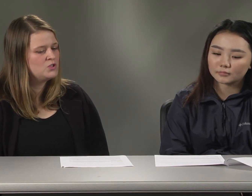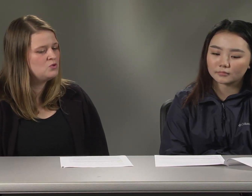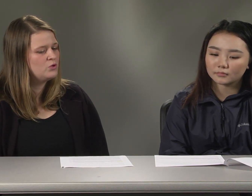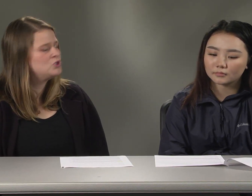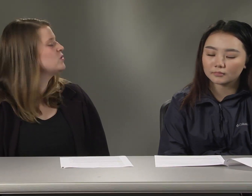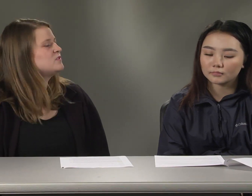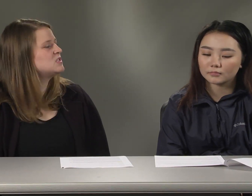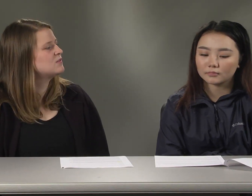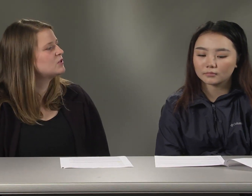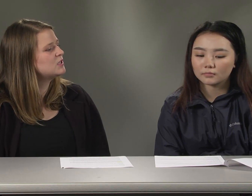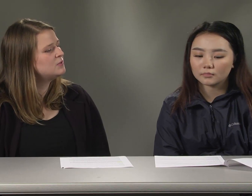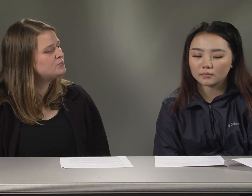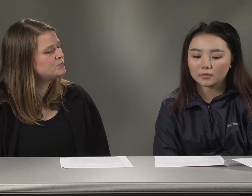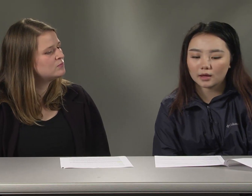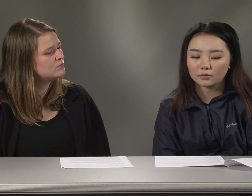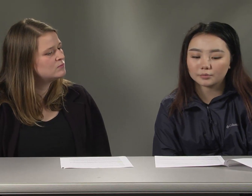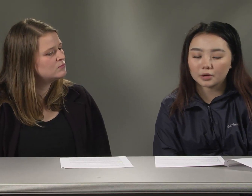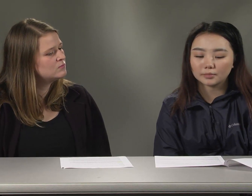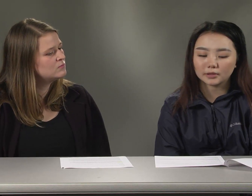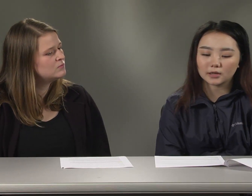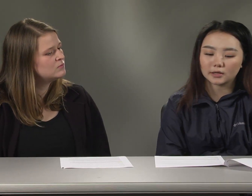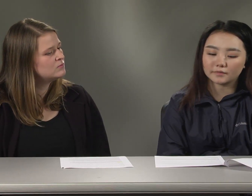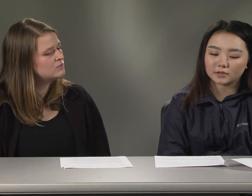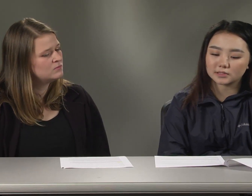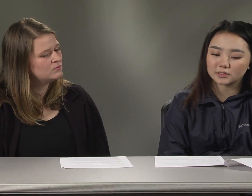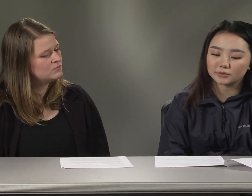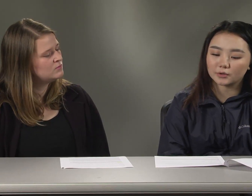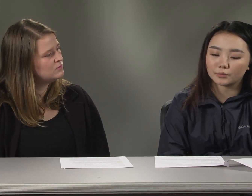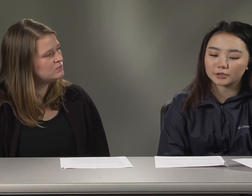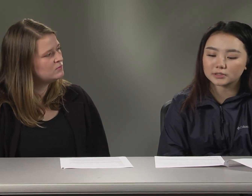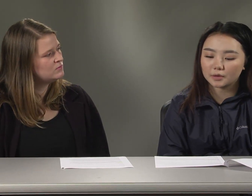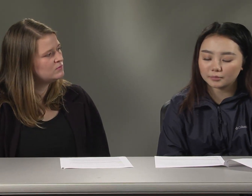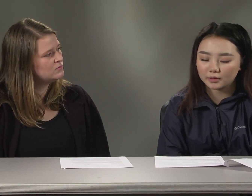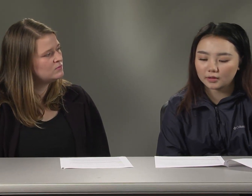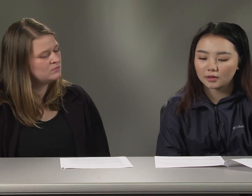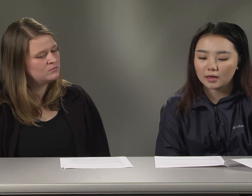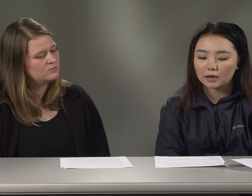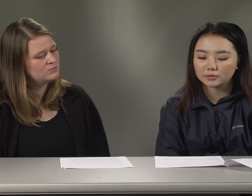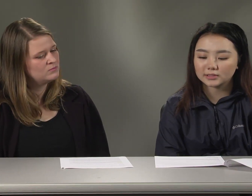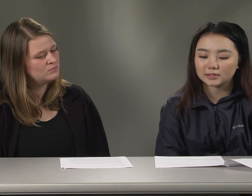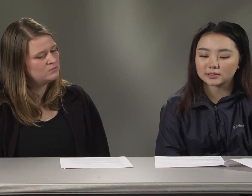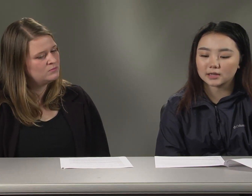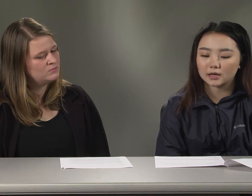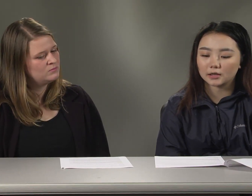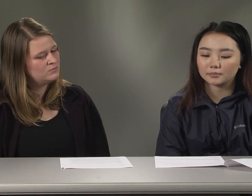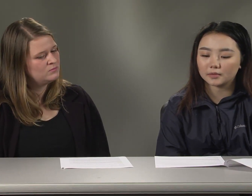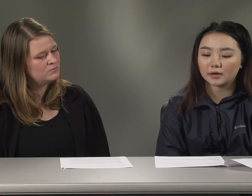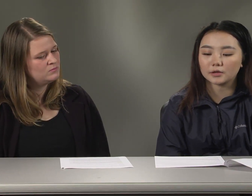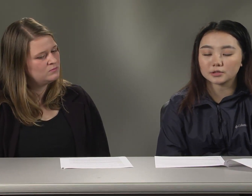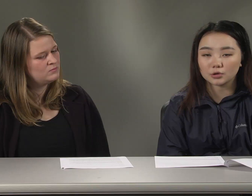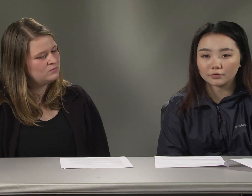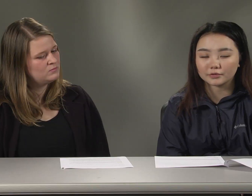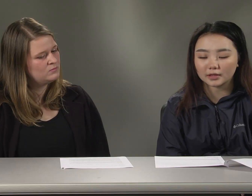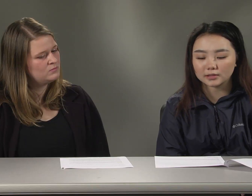What do you wish you would have done differently? I would probably not even consider their words about me. I would take the time that I used to overthink